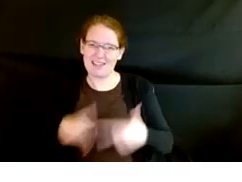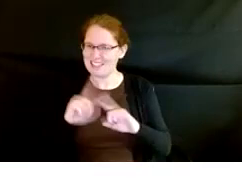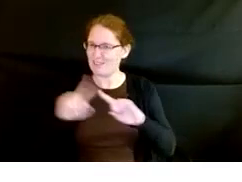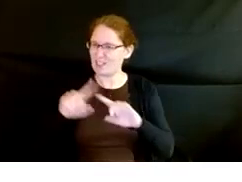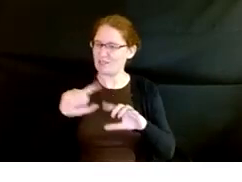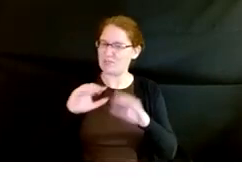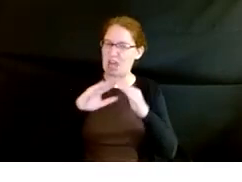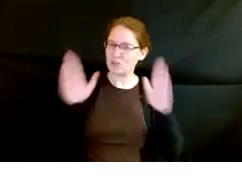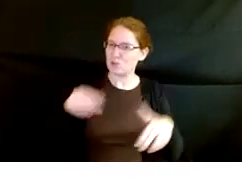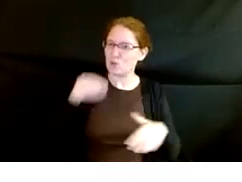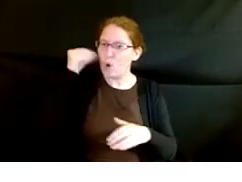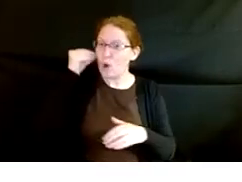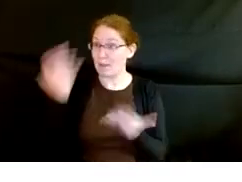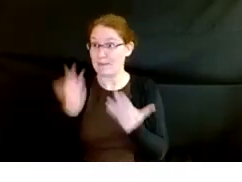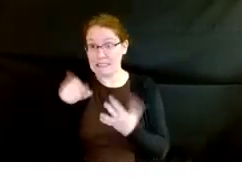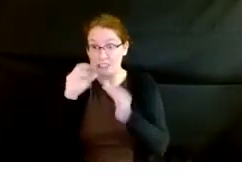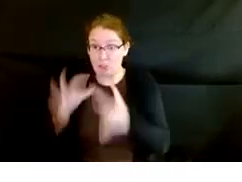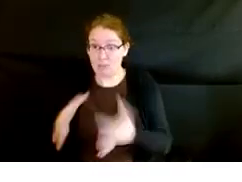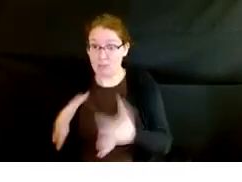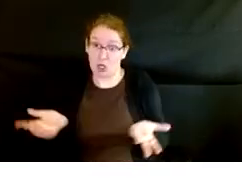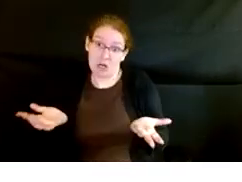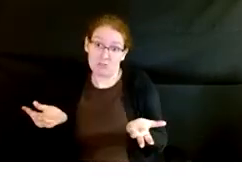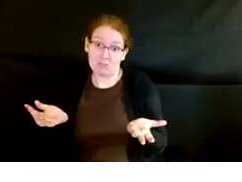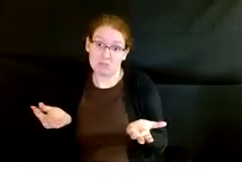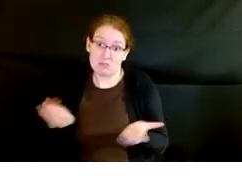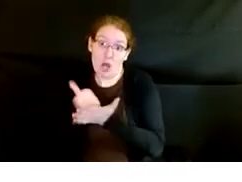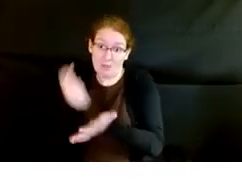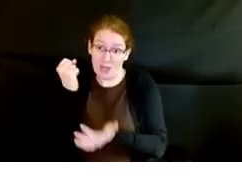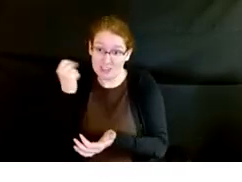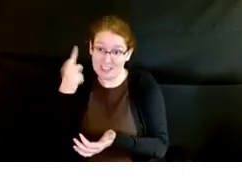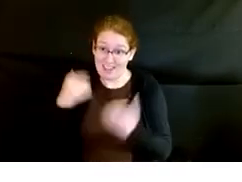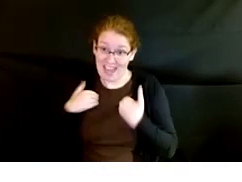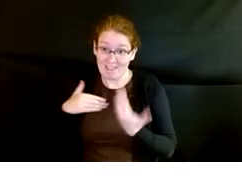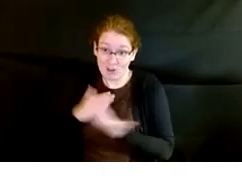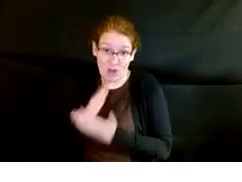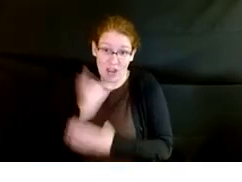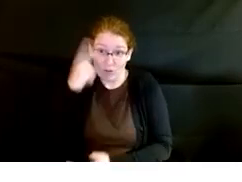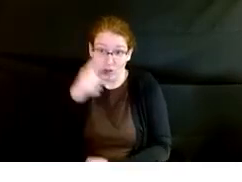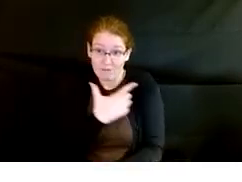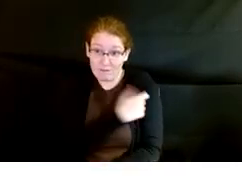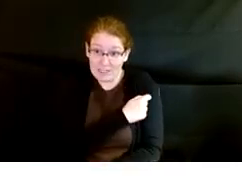uh interpreting uh to understand that they have a right to get a vaccine, they may not even know that